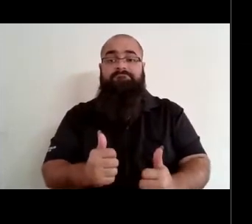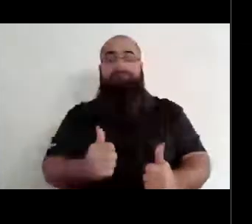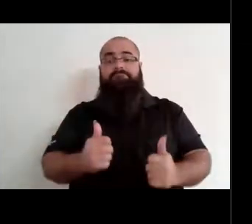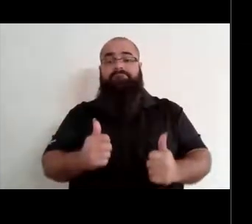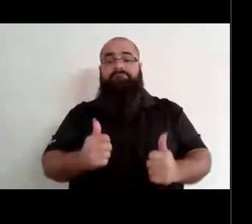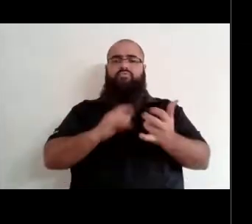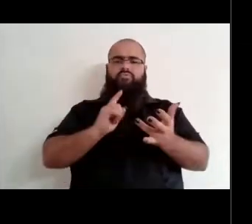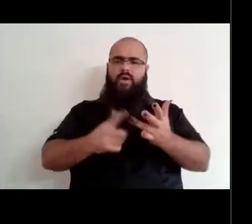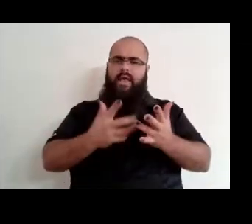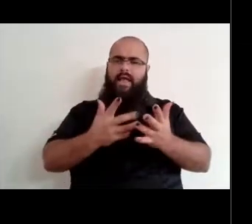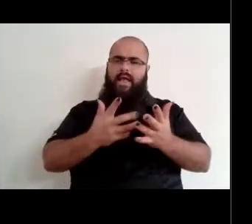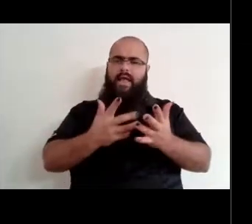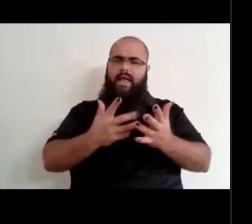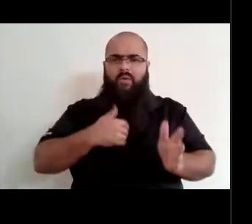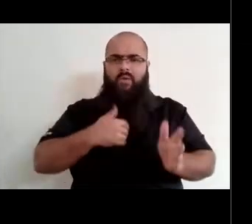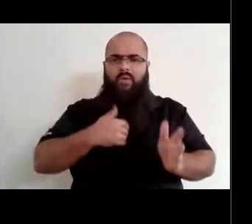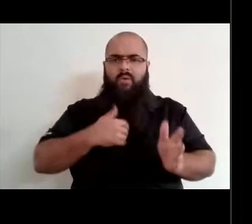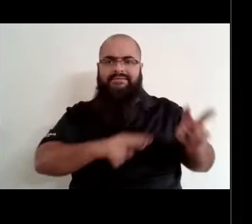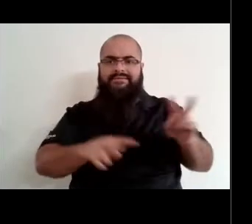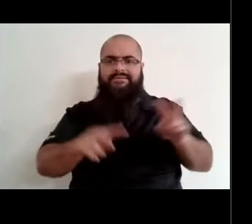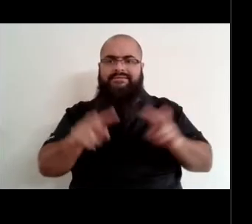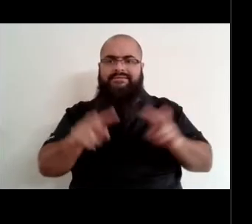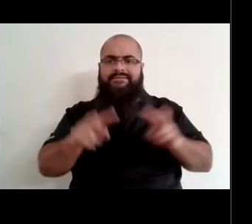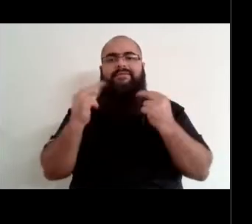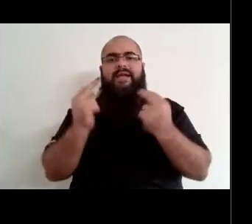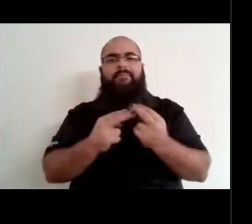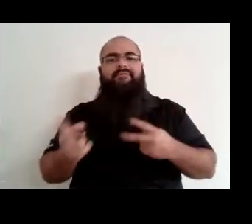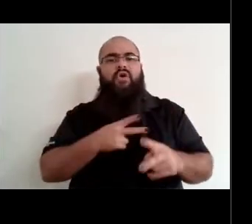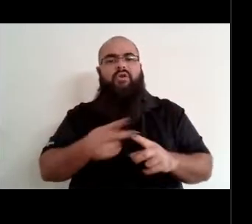order or varying an existing domestic violence order.